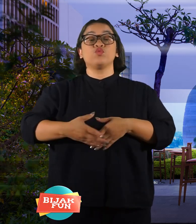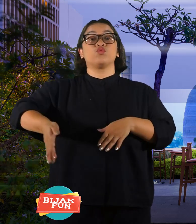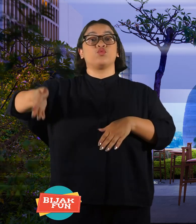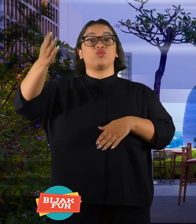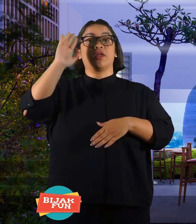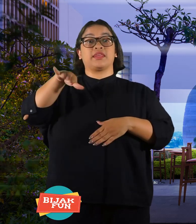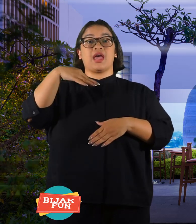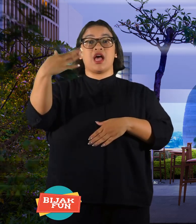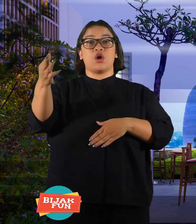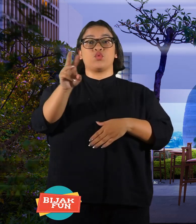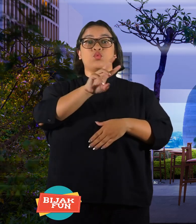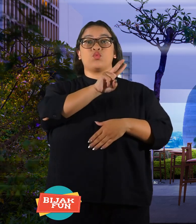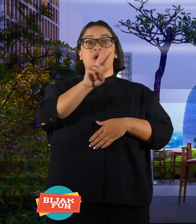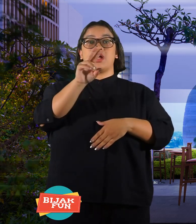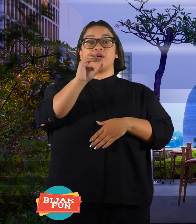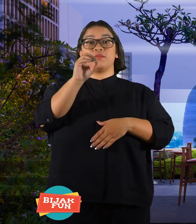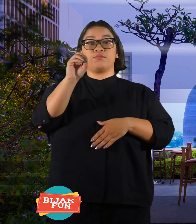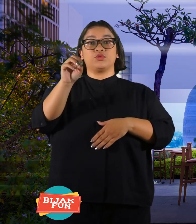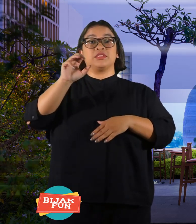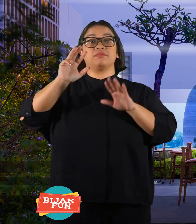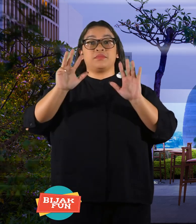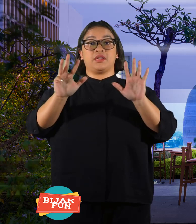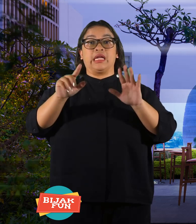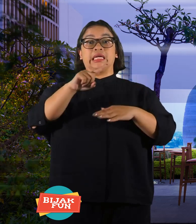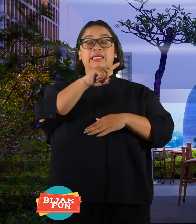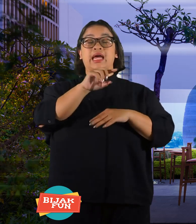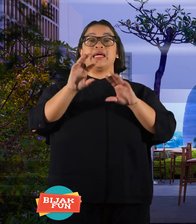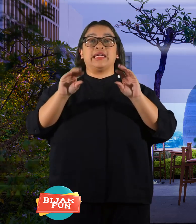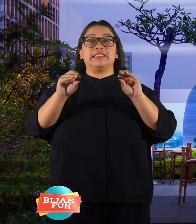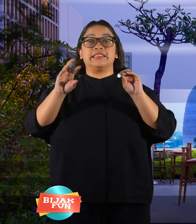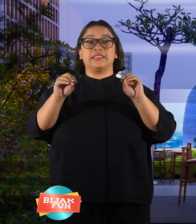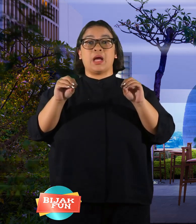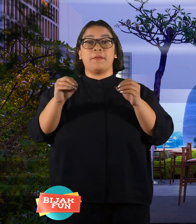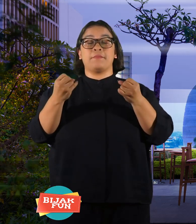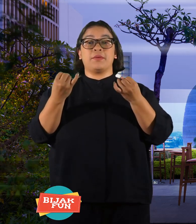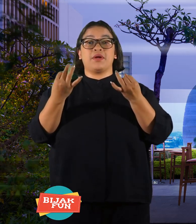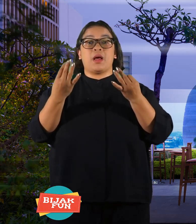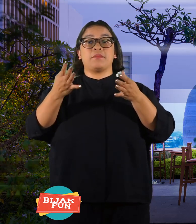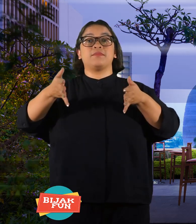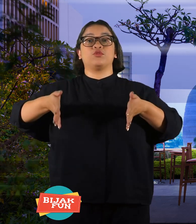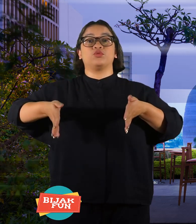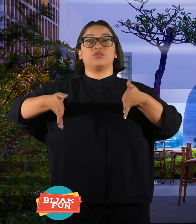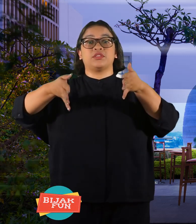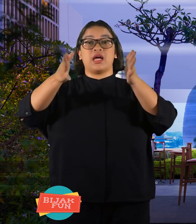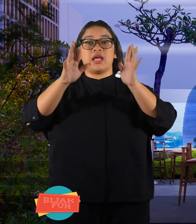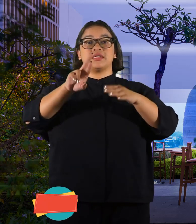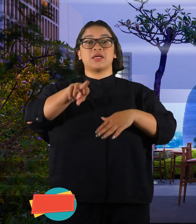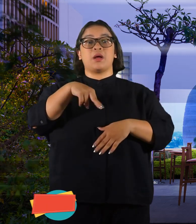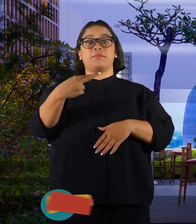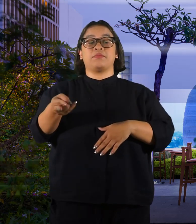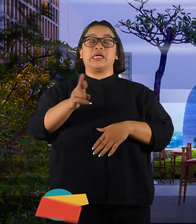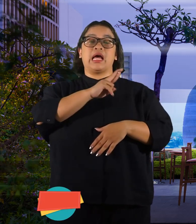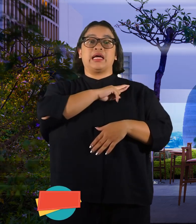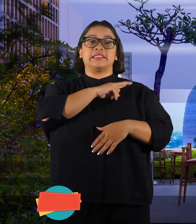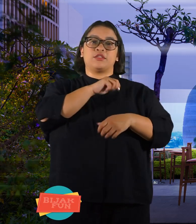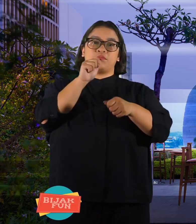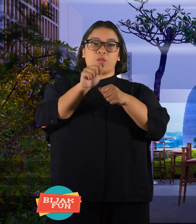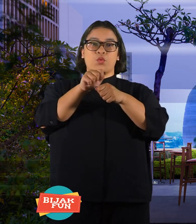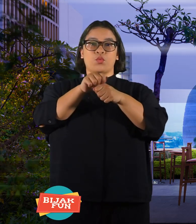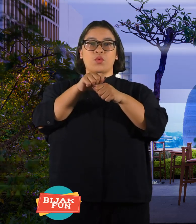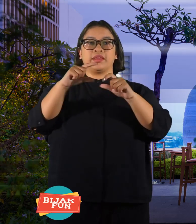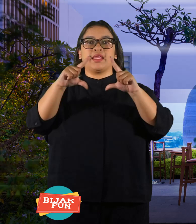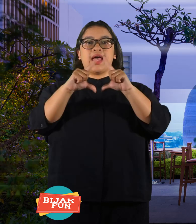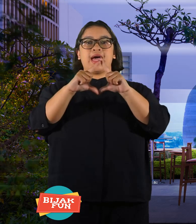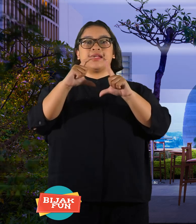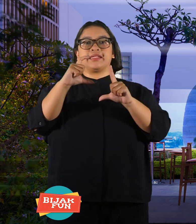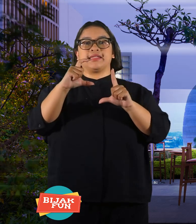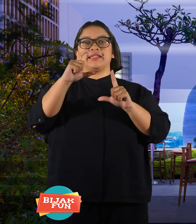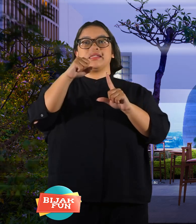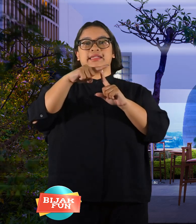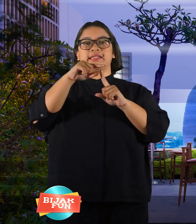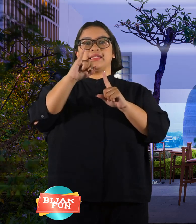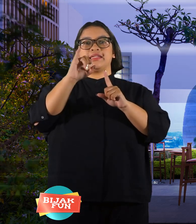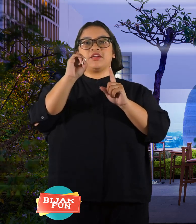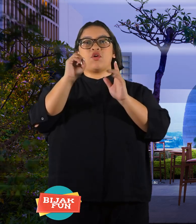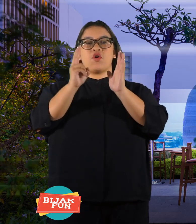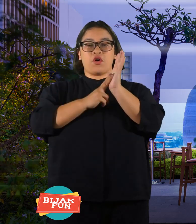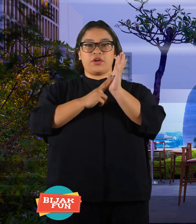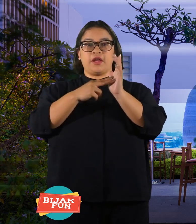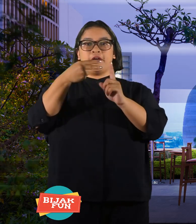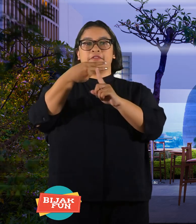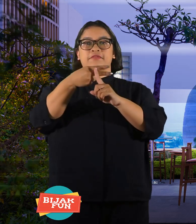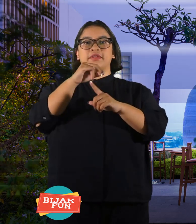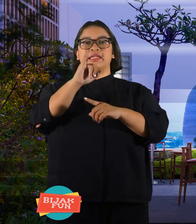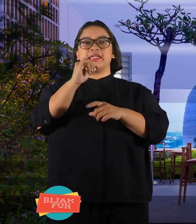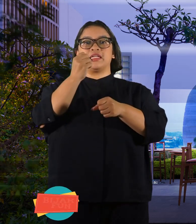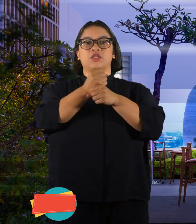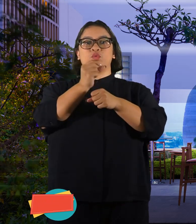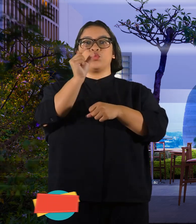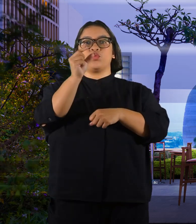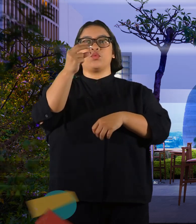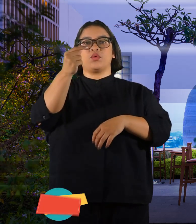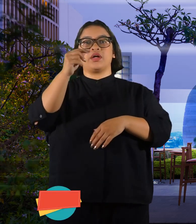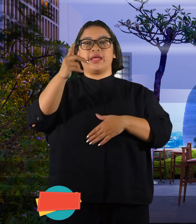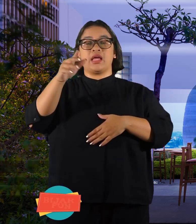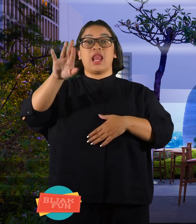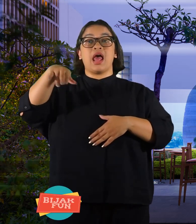In 2009 he worked in several companies while diligently making action figures.